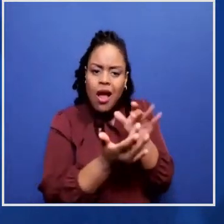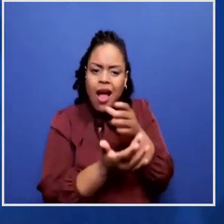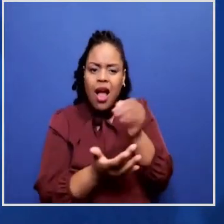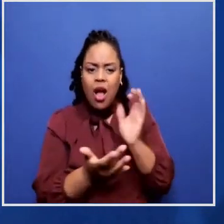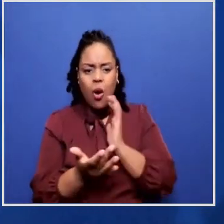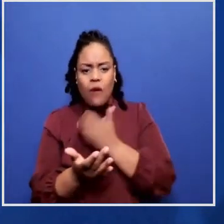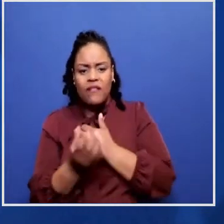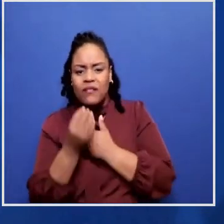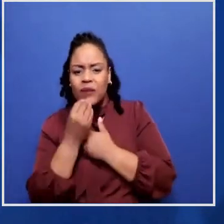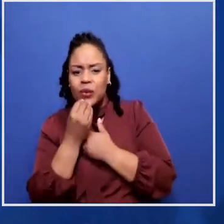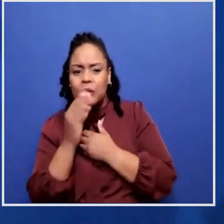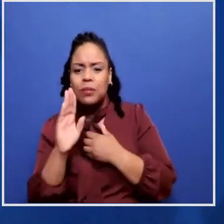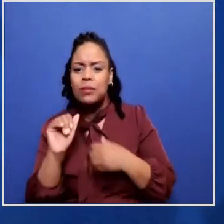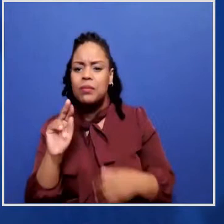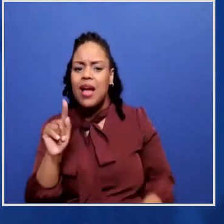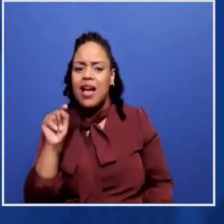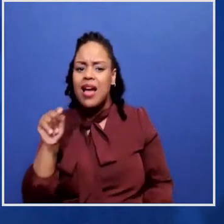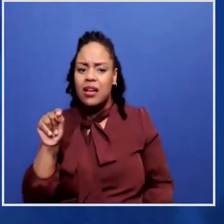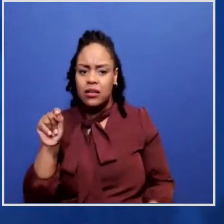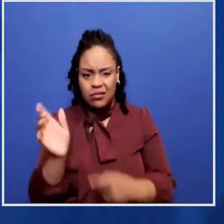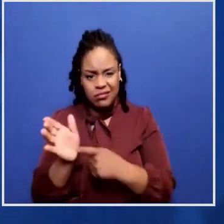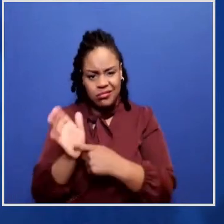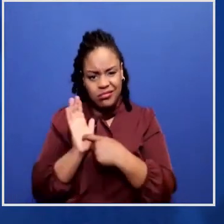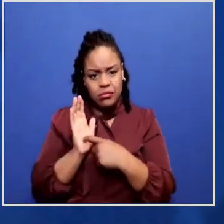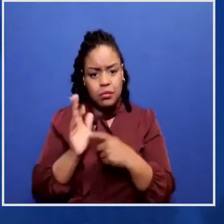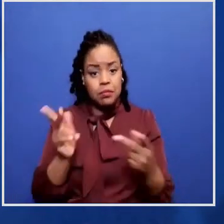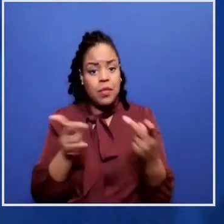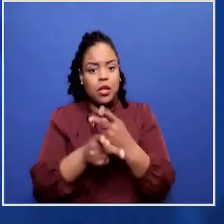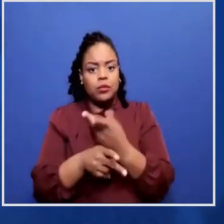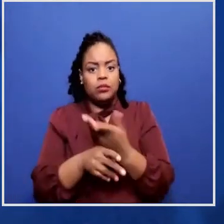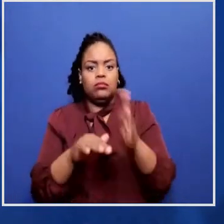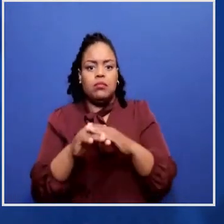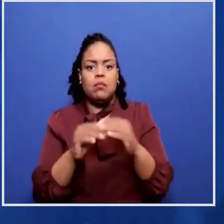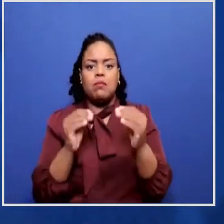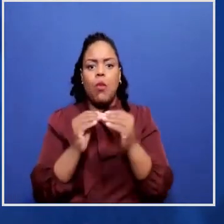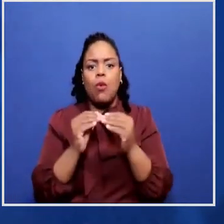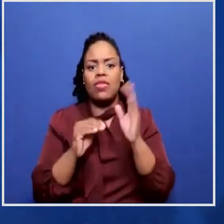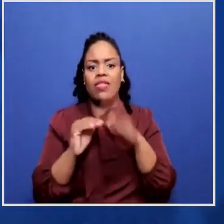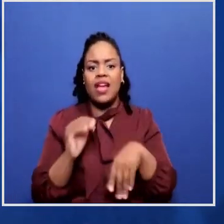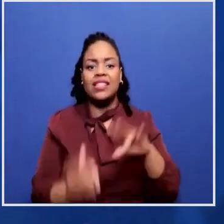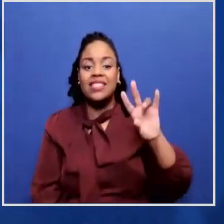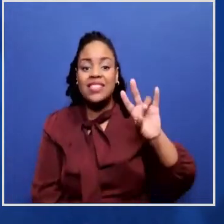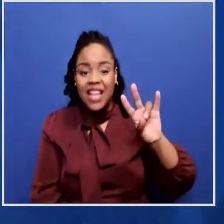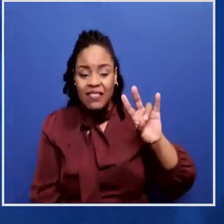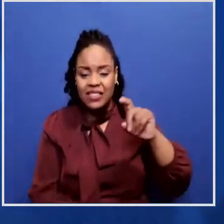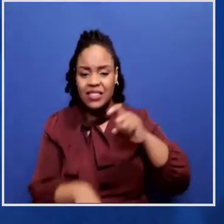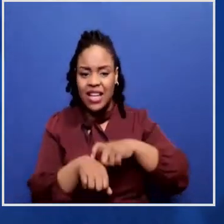THIS IS ON TOP OF THE FACT THAT AT THE HEIGHT OF THE PANDEMIC THE FOOD BANK DEMAND HAD